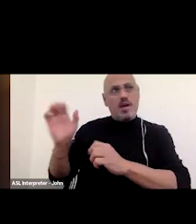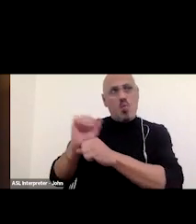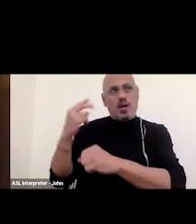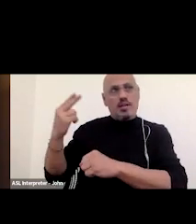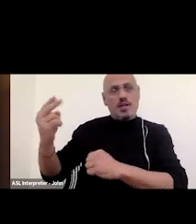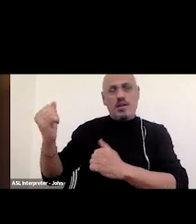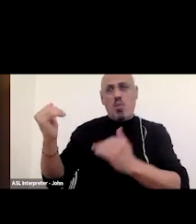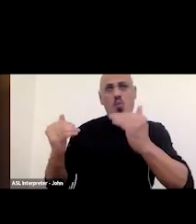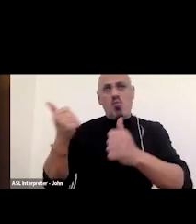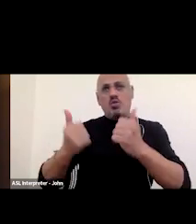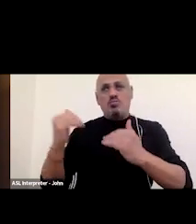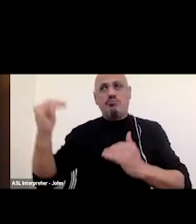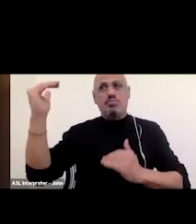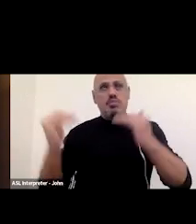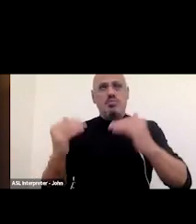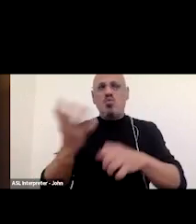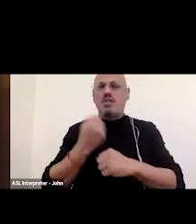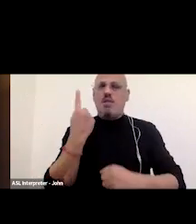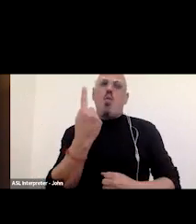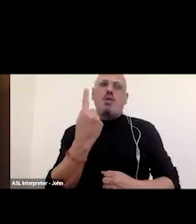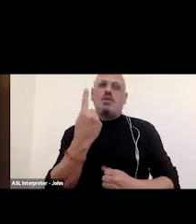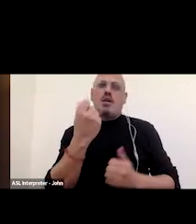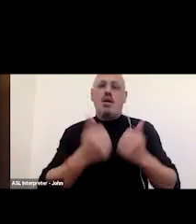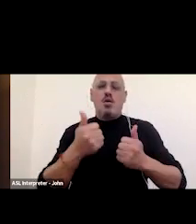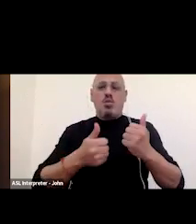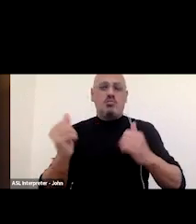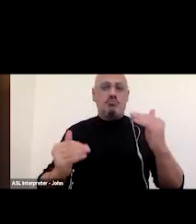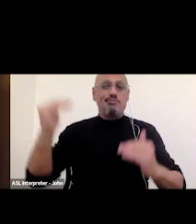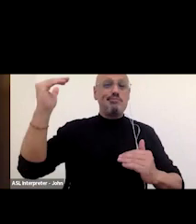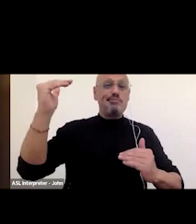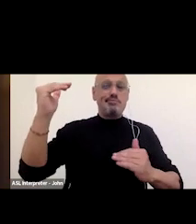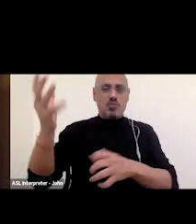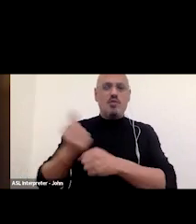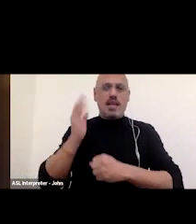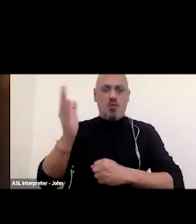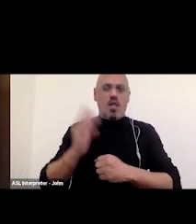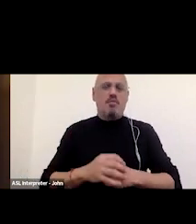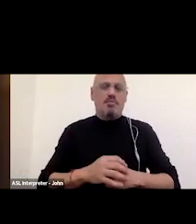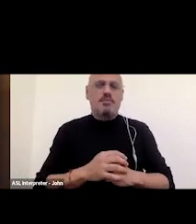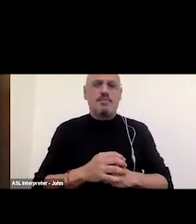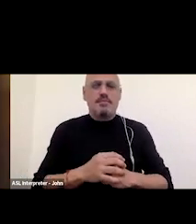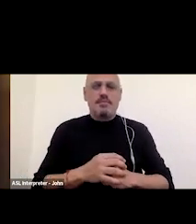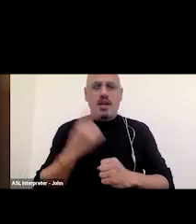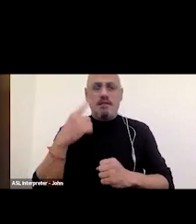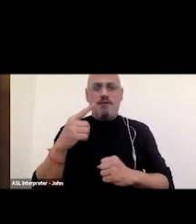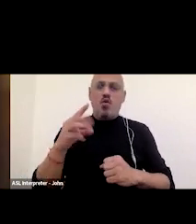and you only get one, whichever is more. For the widower benefits,